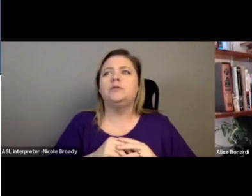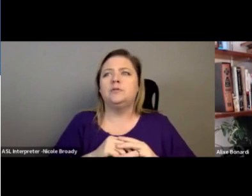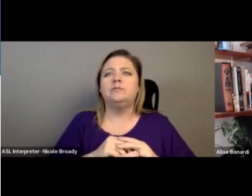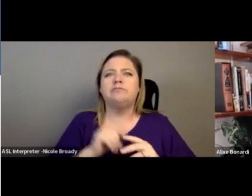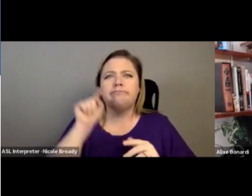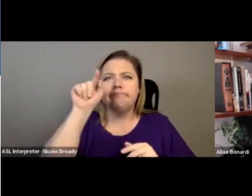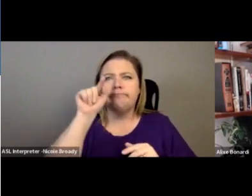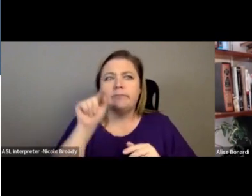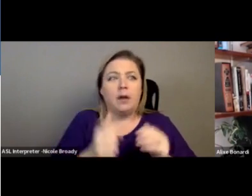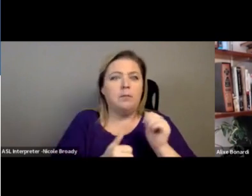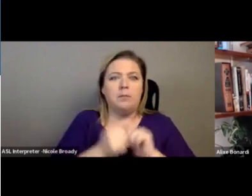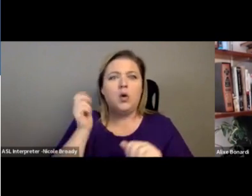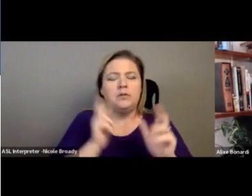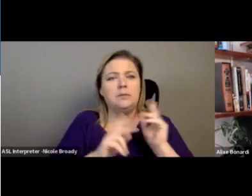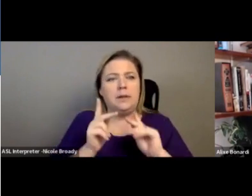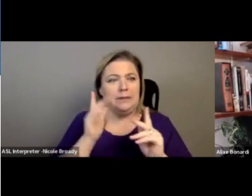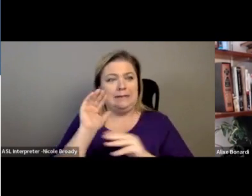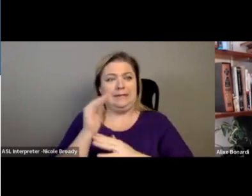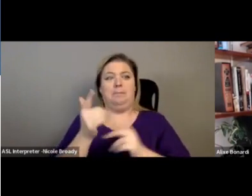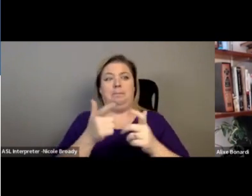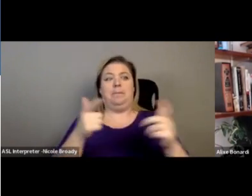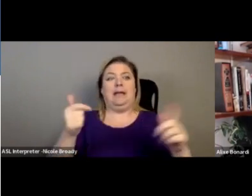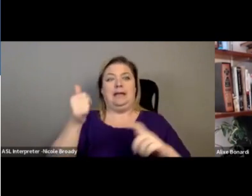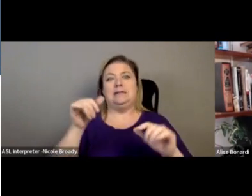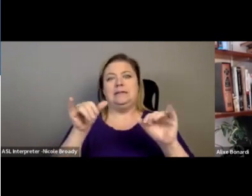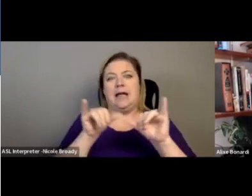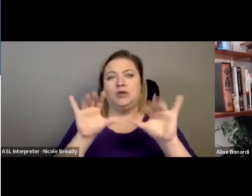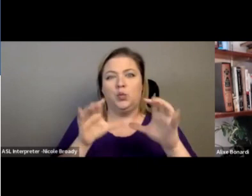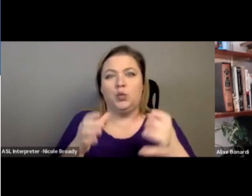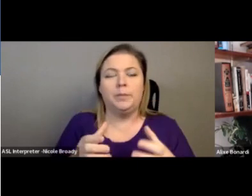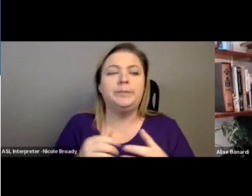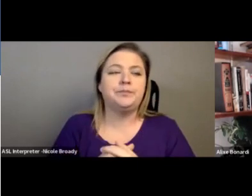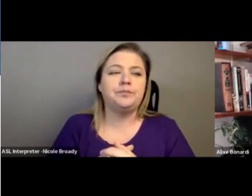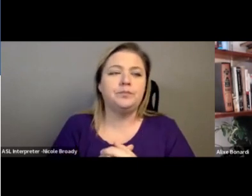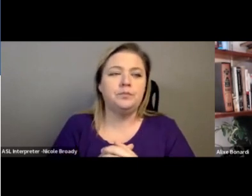And the majority of people I guess the largest portion not the majority are people who identify as government